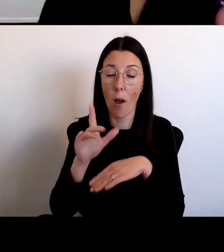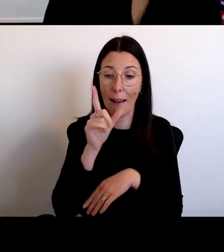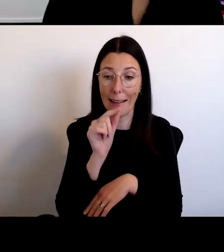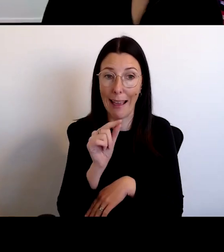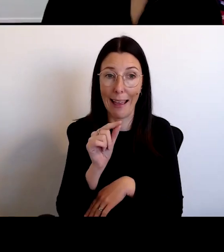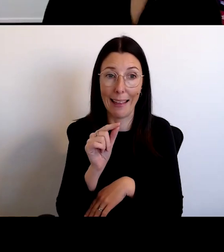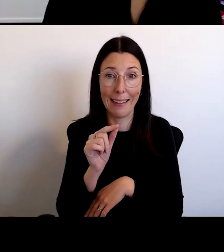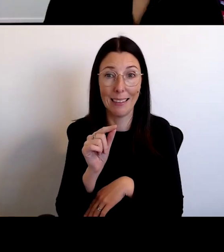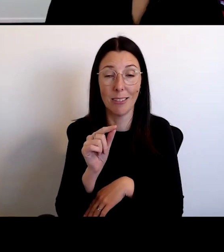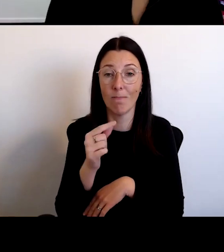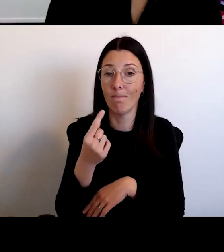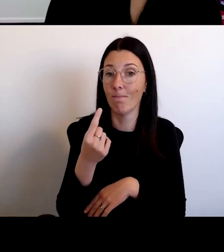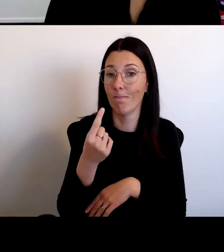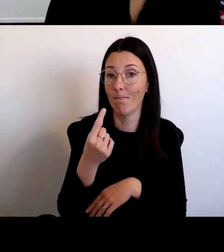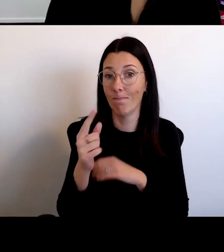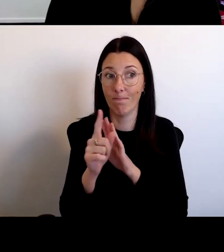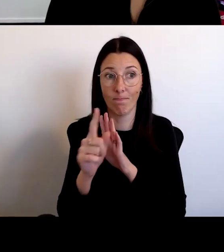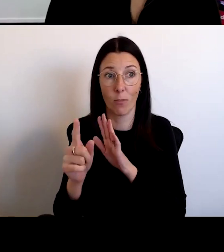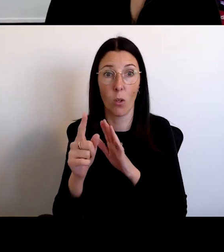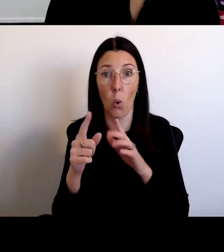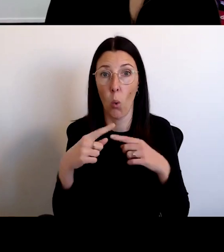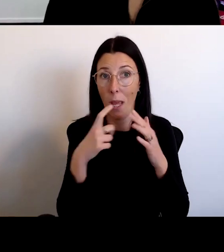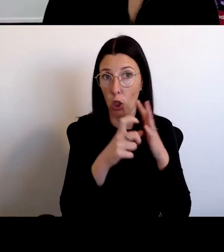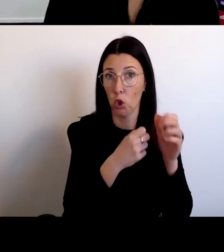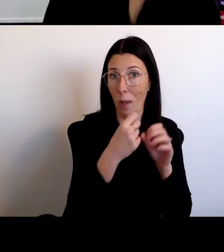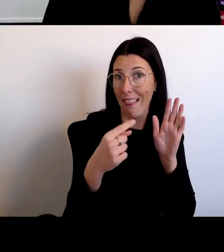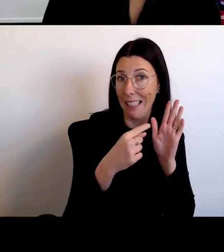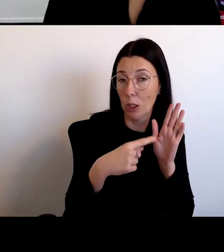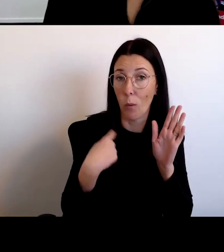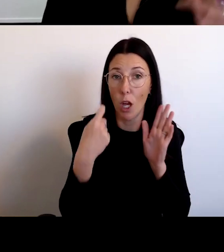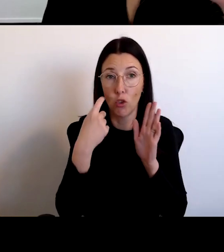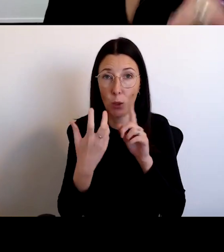"We are doing this, this is what we are trying to raise, this is where it is going to." Just